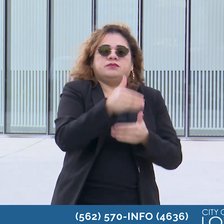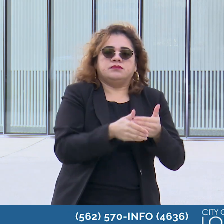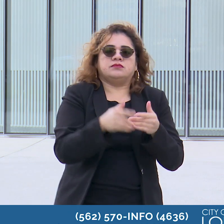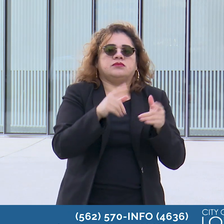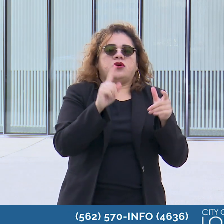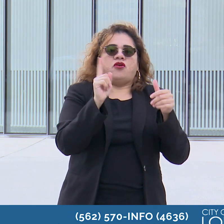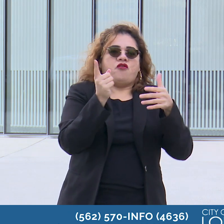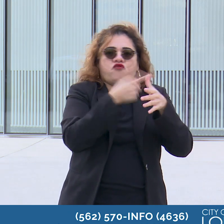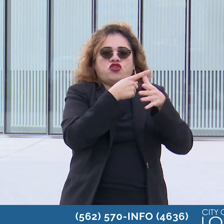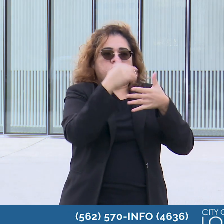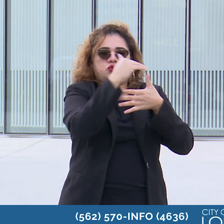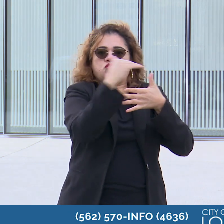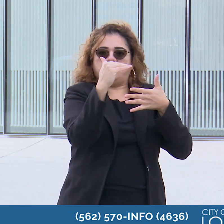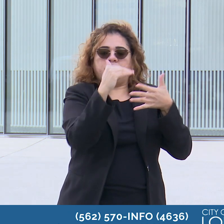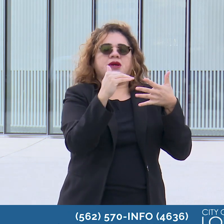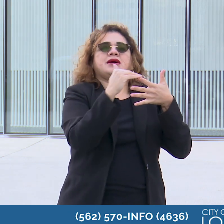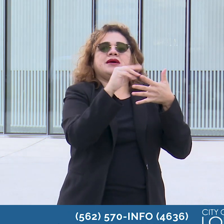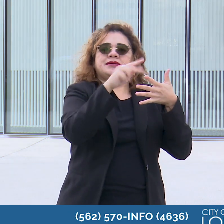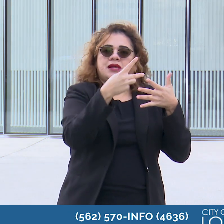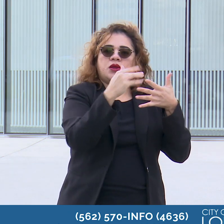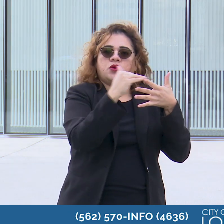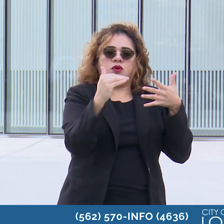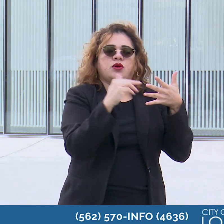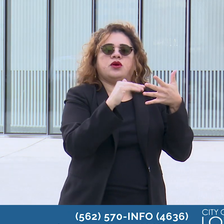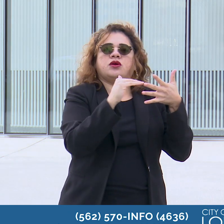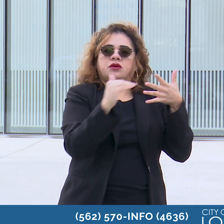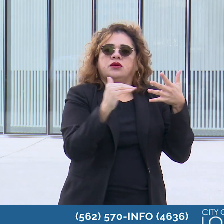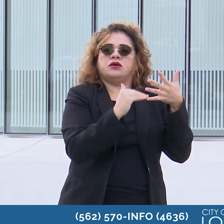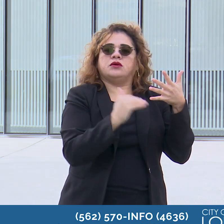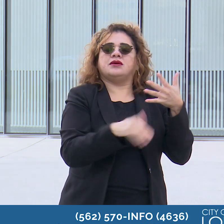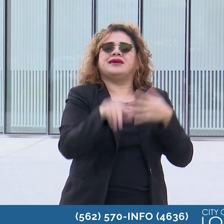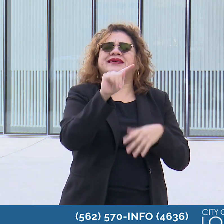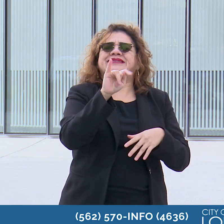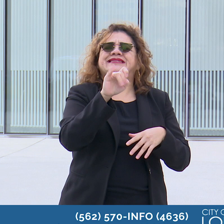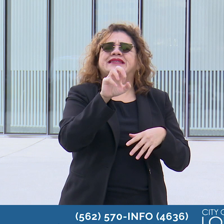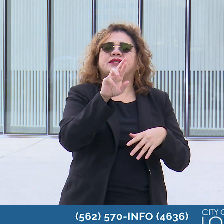But it's very important for folks to know that the order of these vaccinations, and